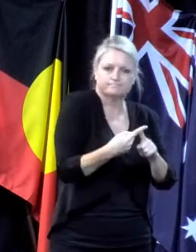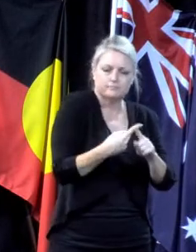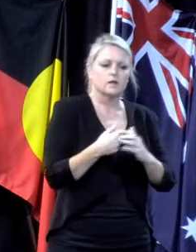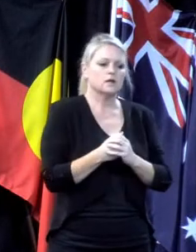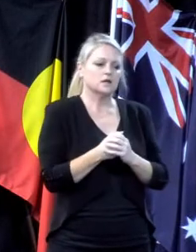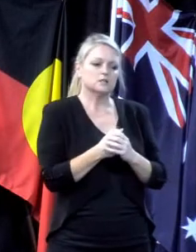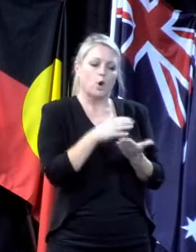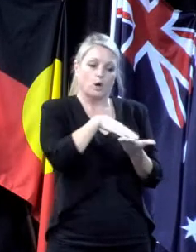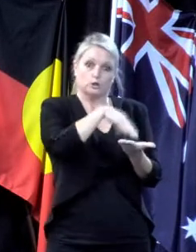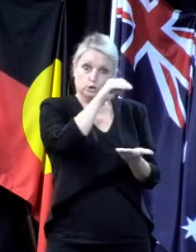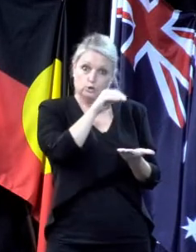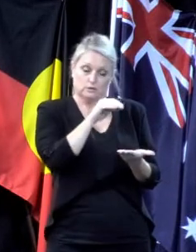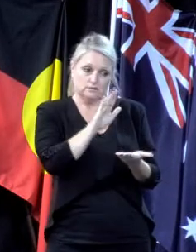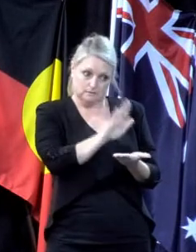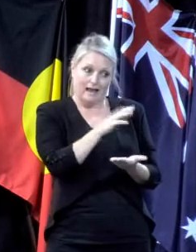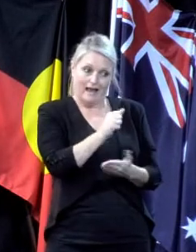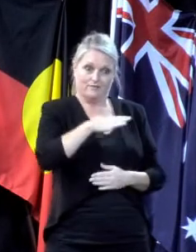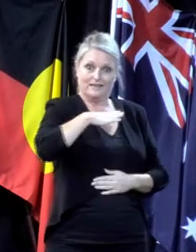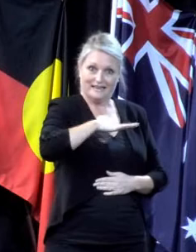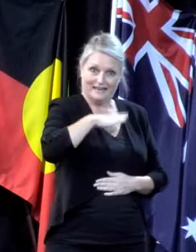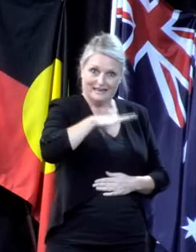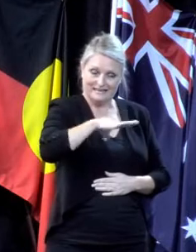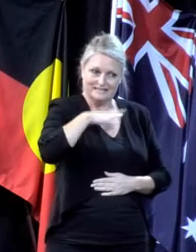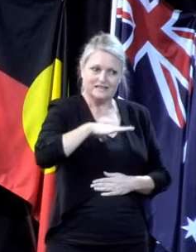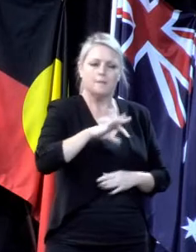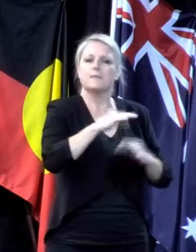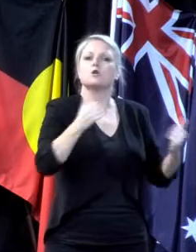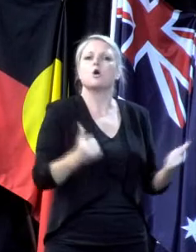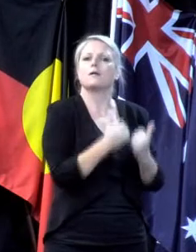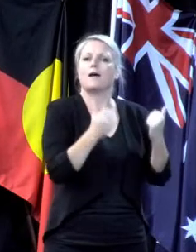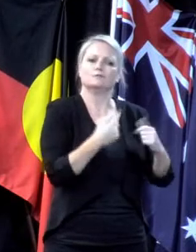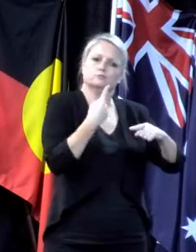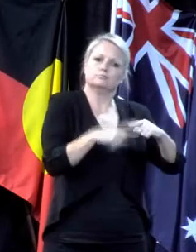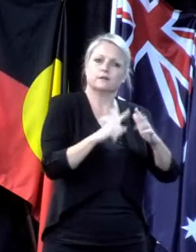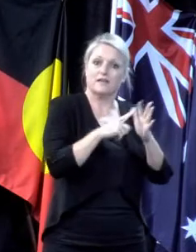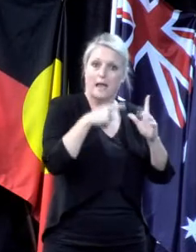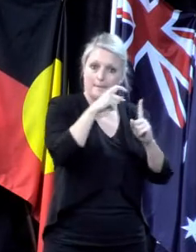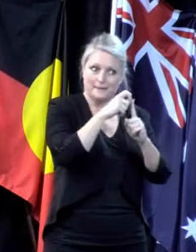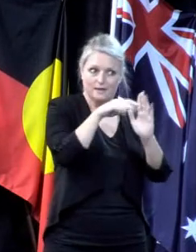but not sufficient to meet the EAP criteria? Correct, or that their diagnosis doesn’t even align